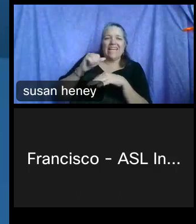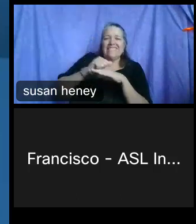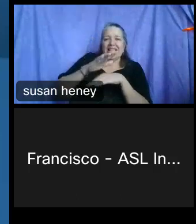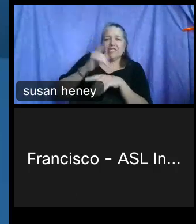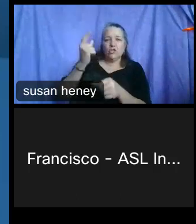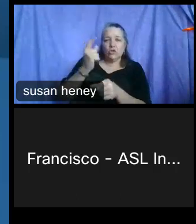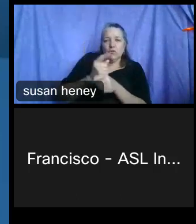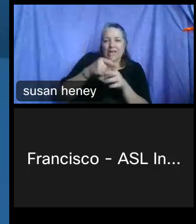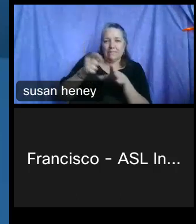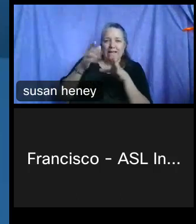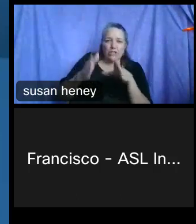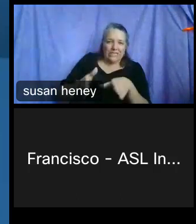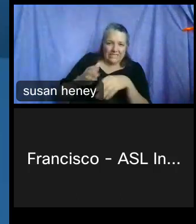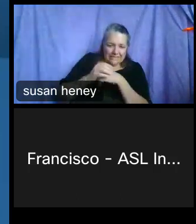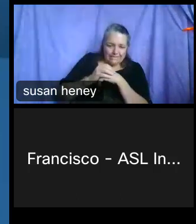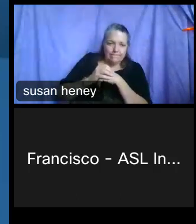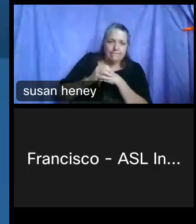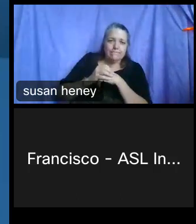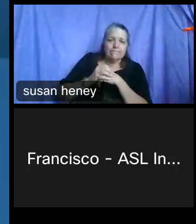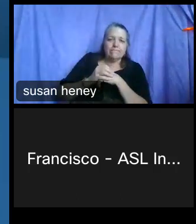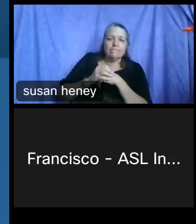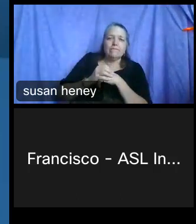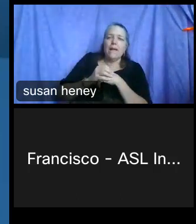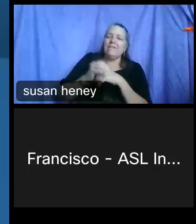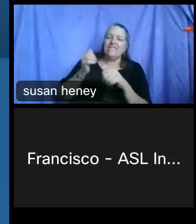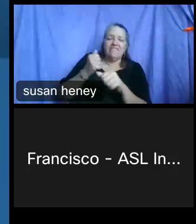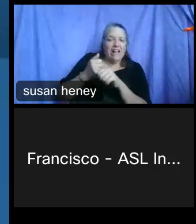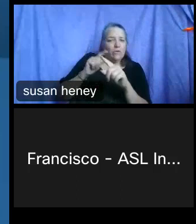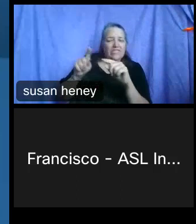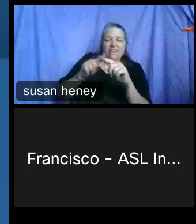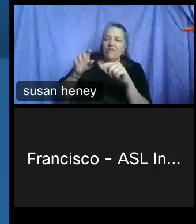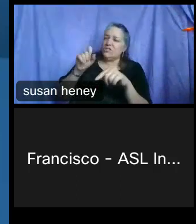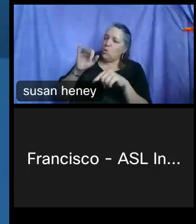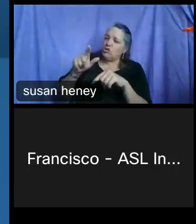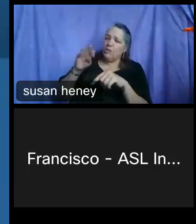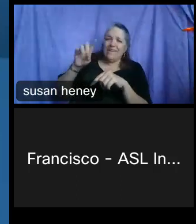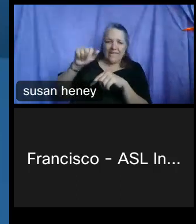for your state. Please follow us on all social media platforms at US Census Bureau. Also,